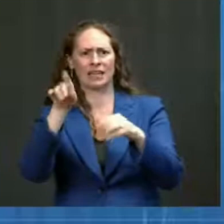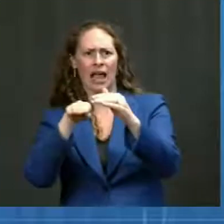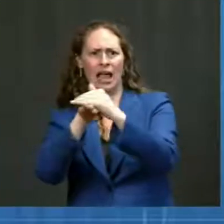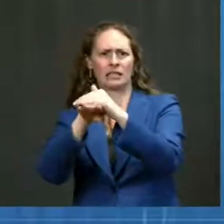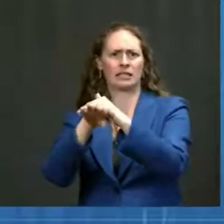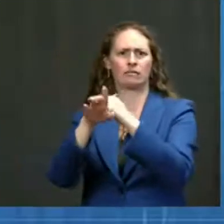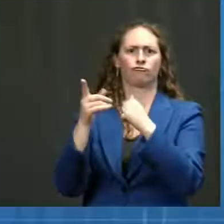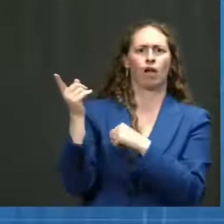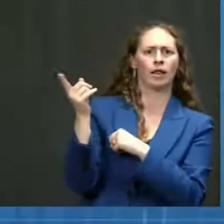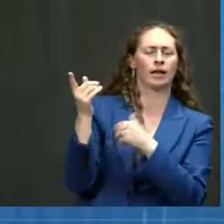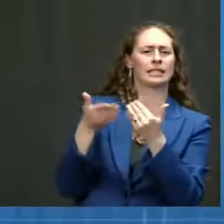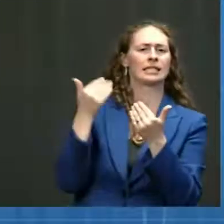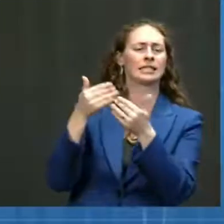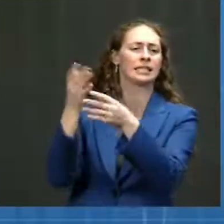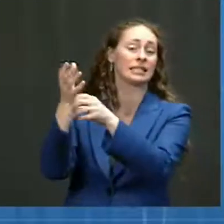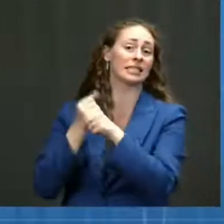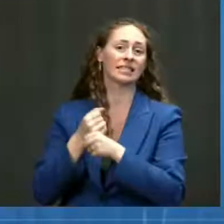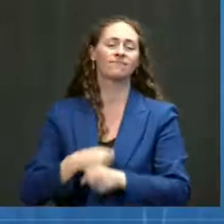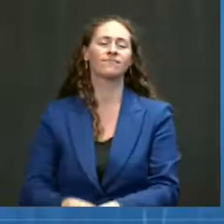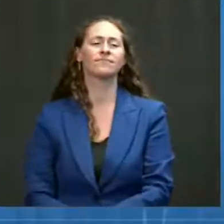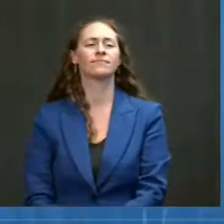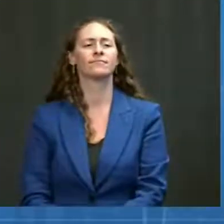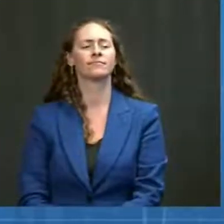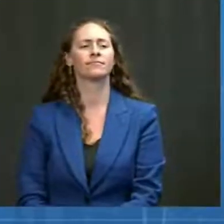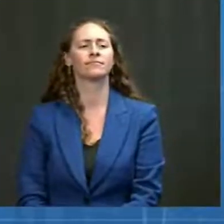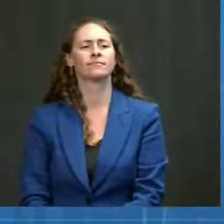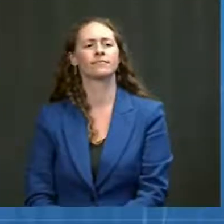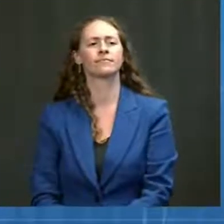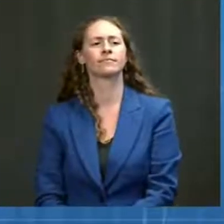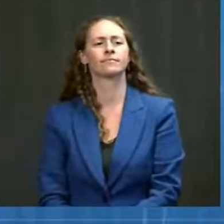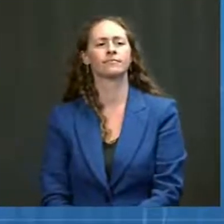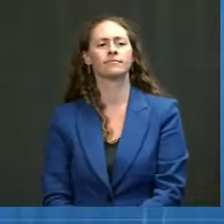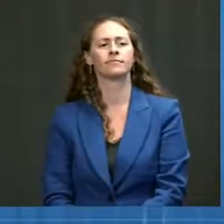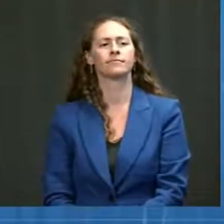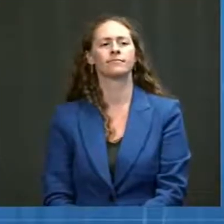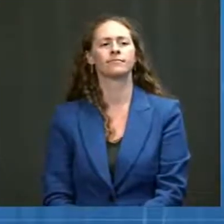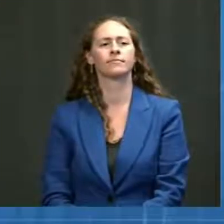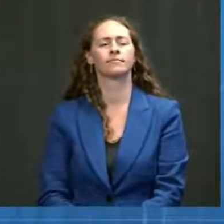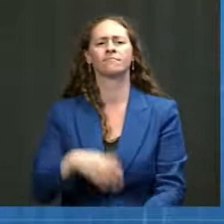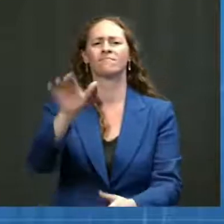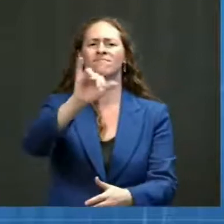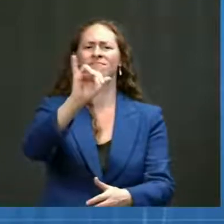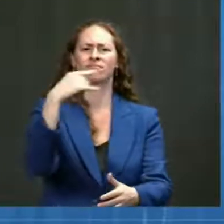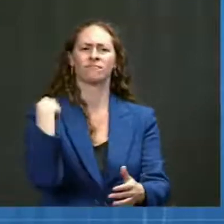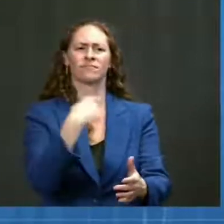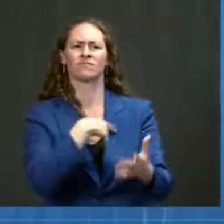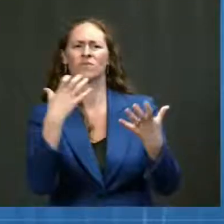INFORMATION ABOUT VACCINES AND ACCESS TO VACCINATIONS.